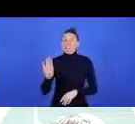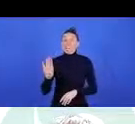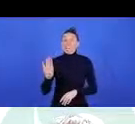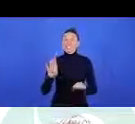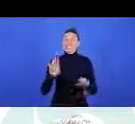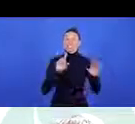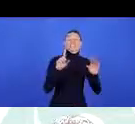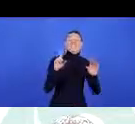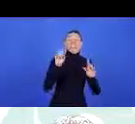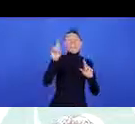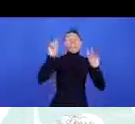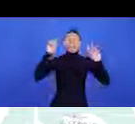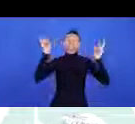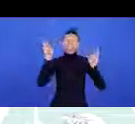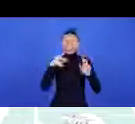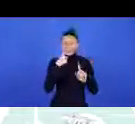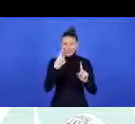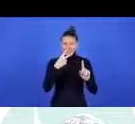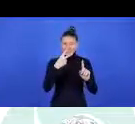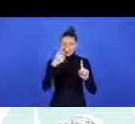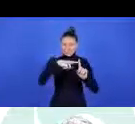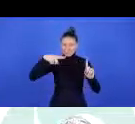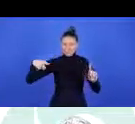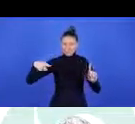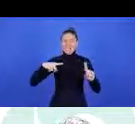audiometric pure tone average greater than 70DB